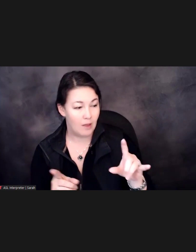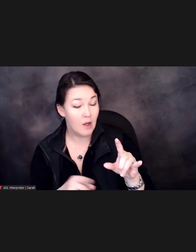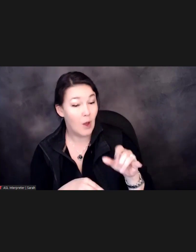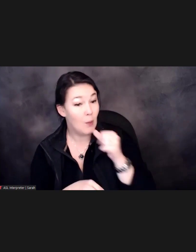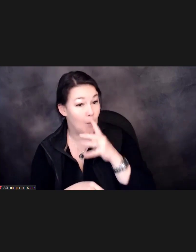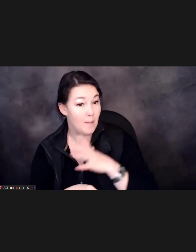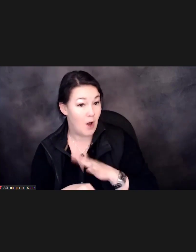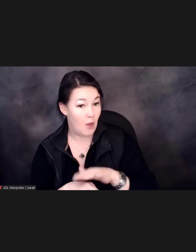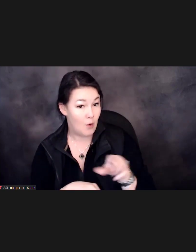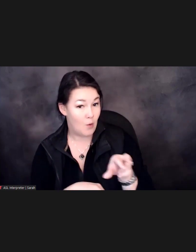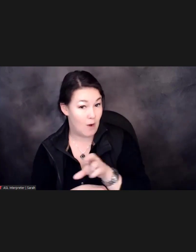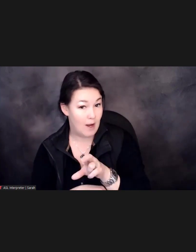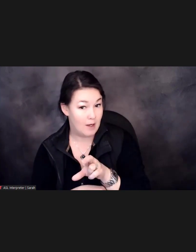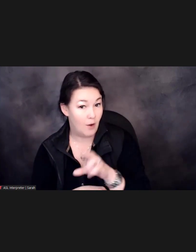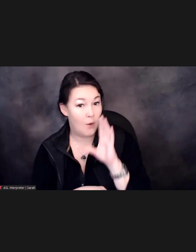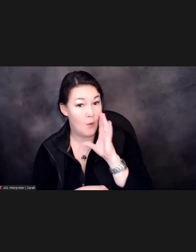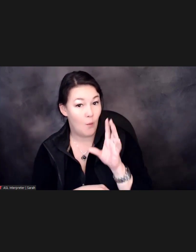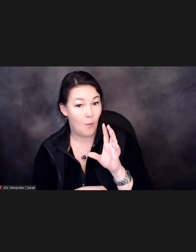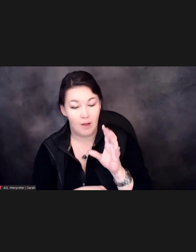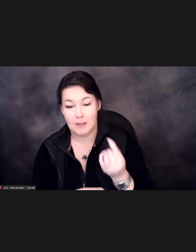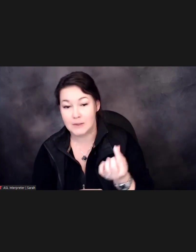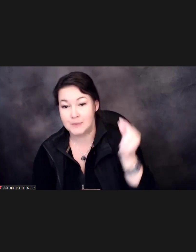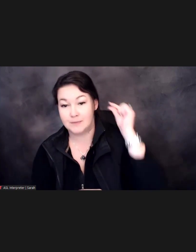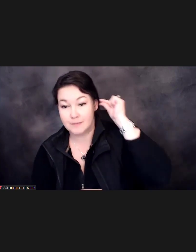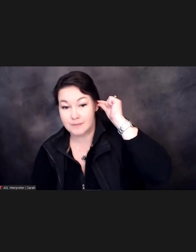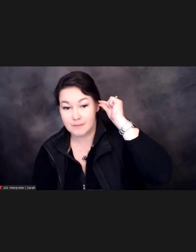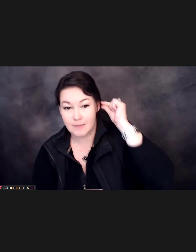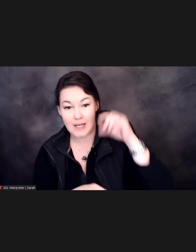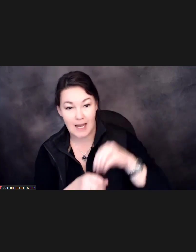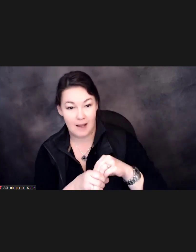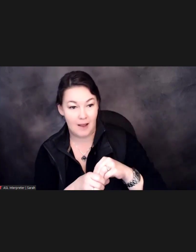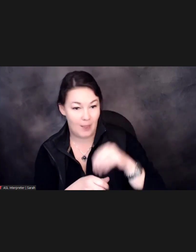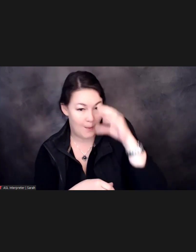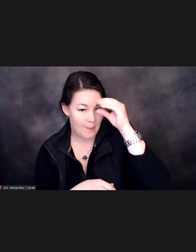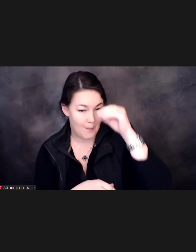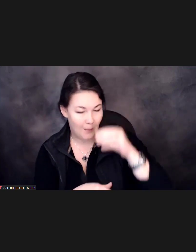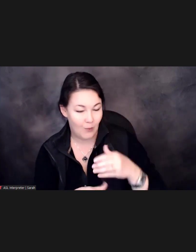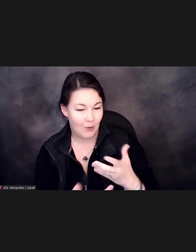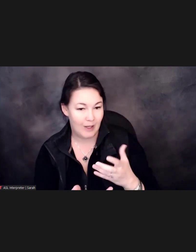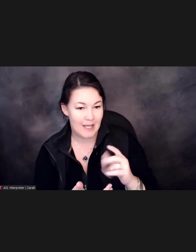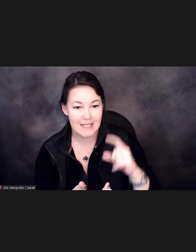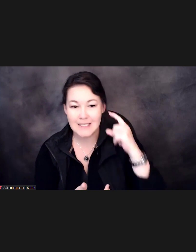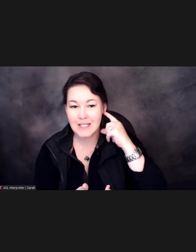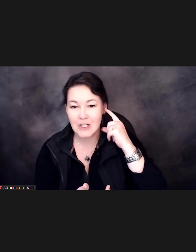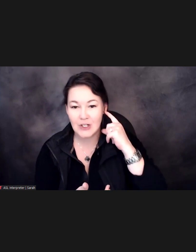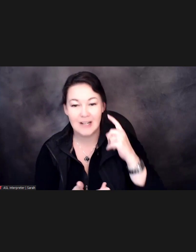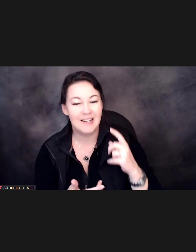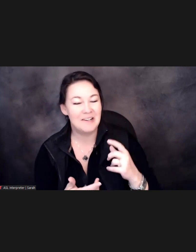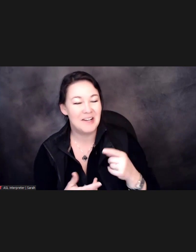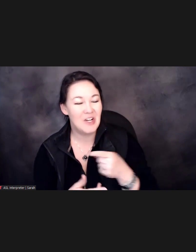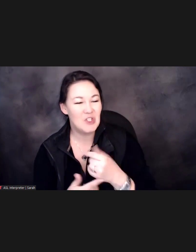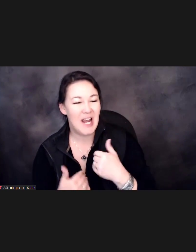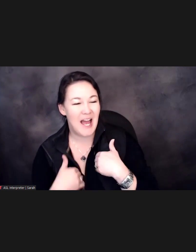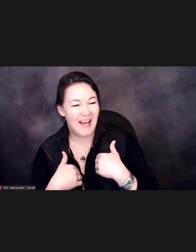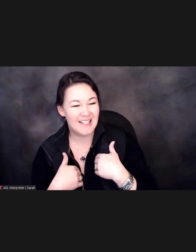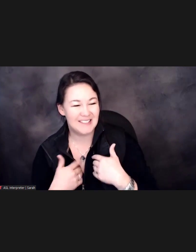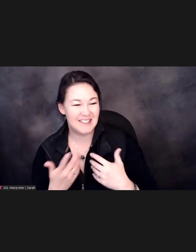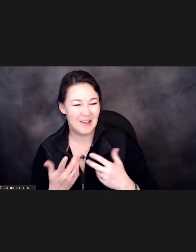woman on the right is going to be pointing the probe in this little guy's ear. She has the added benefit of a partner adult who's going to help